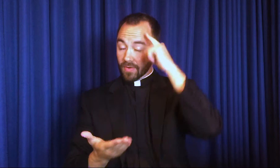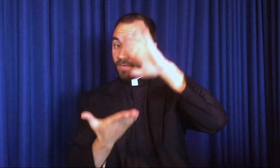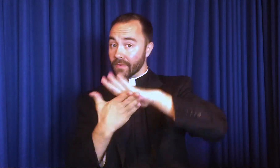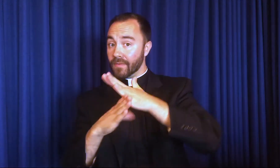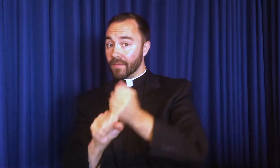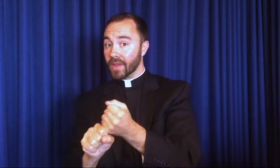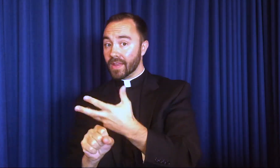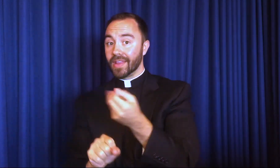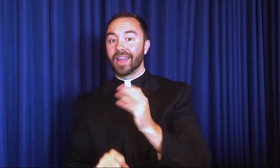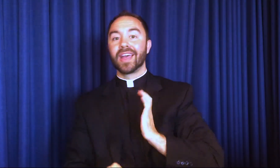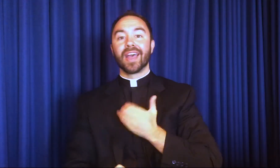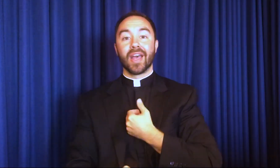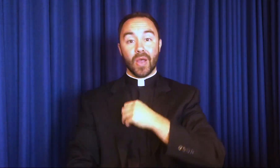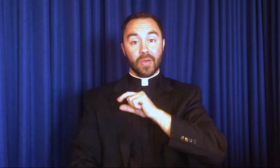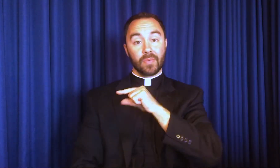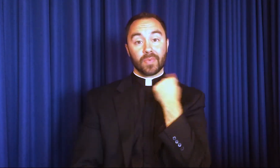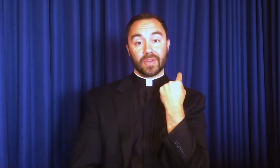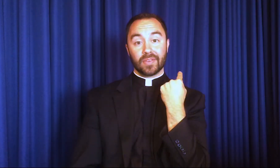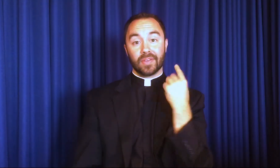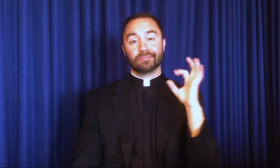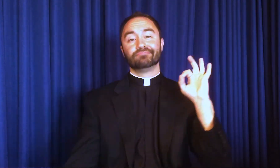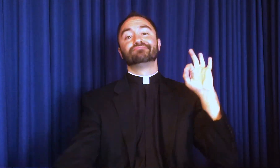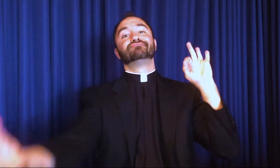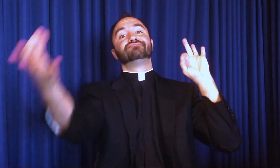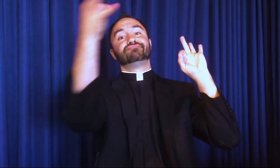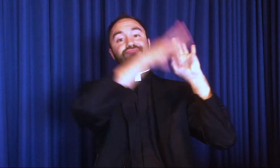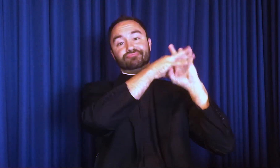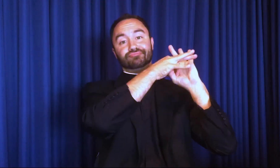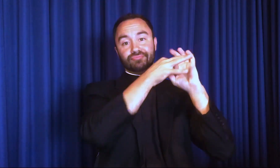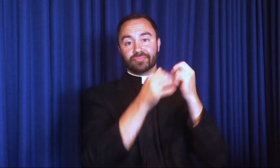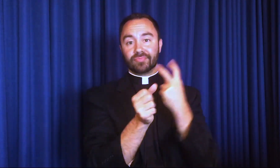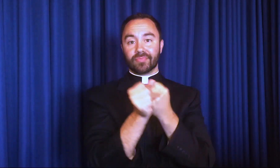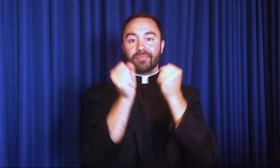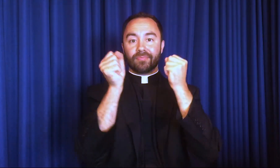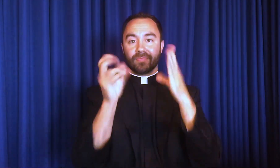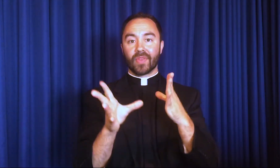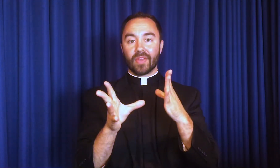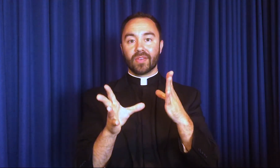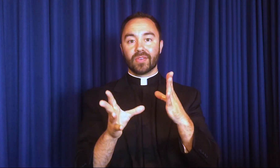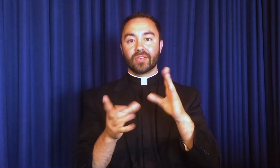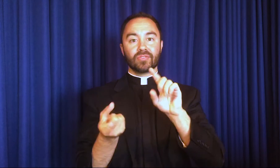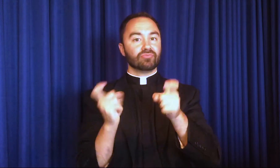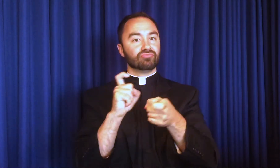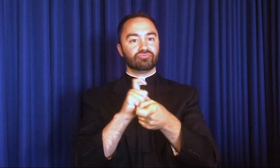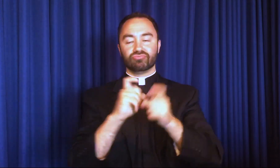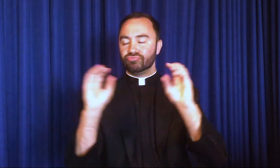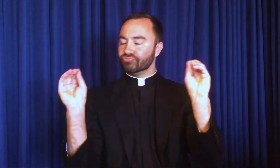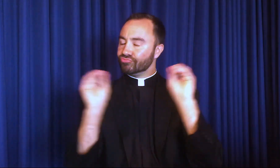and our priesthood go all the way back at the time of the Apostles. None of it